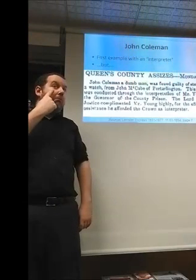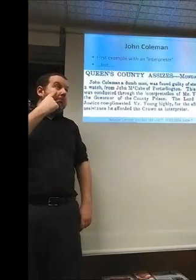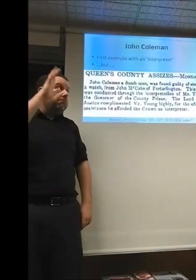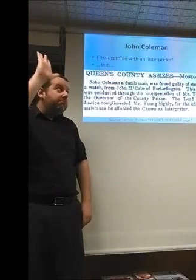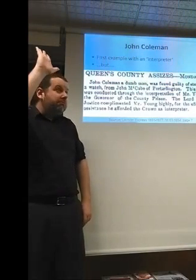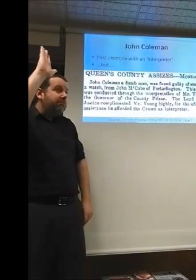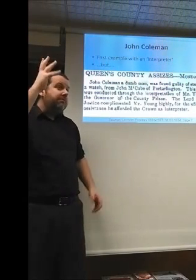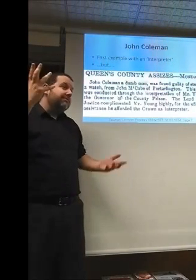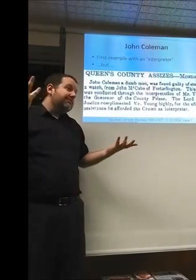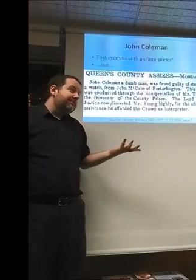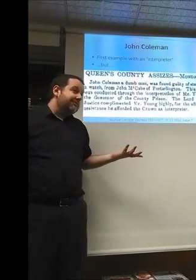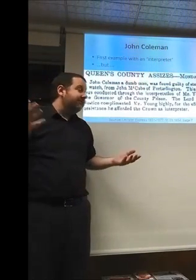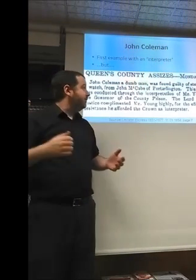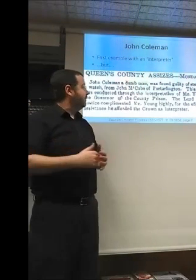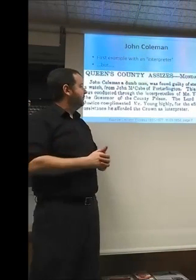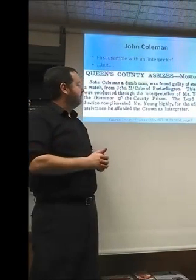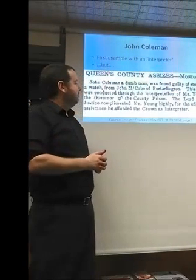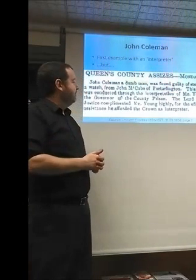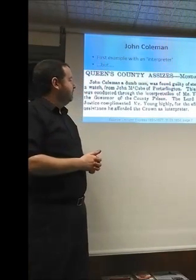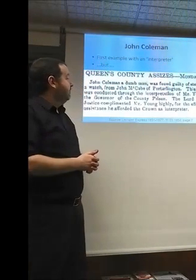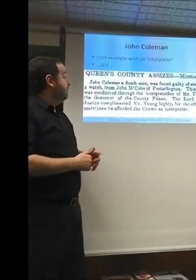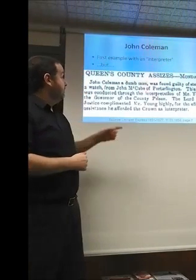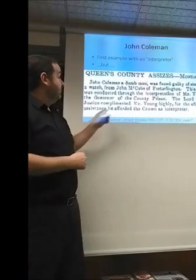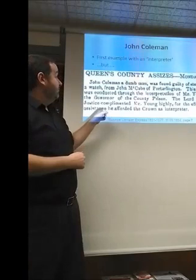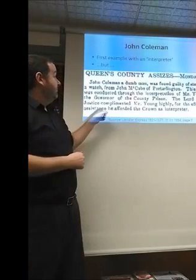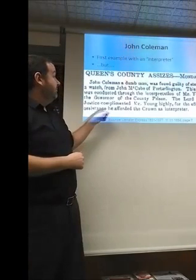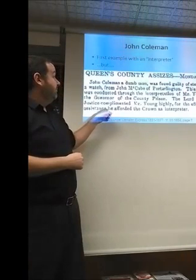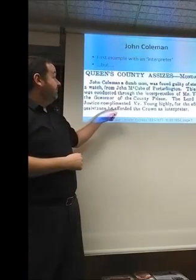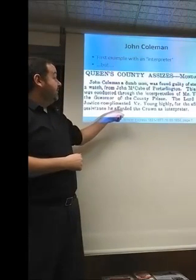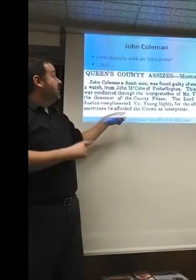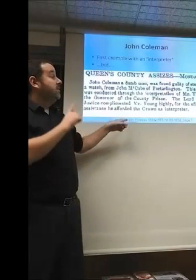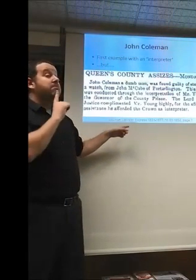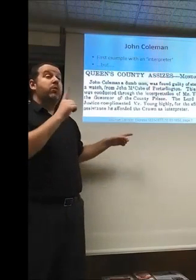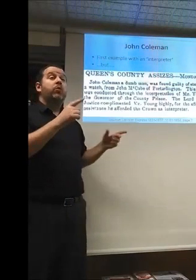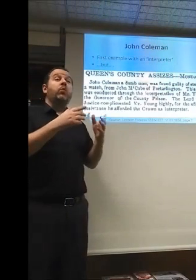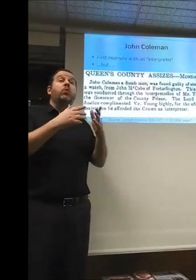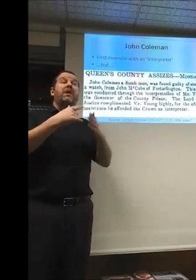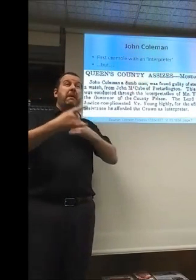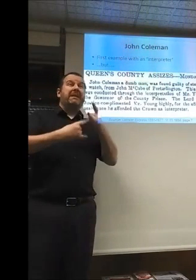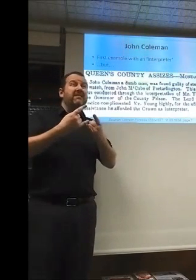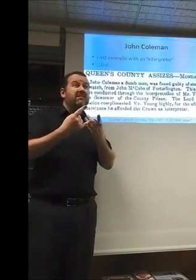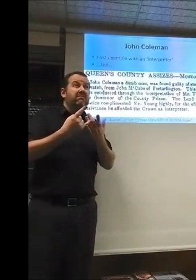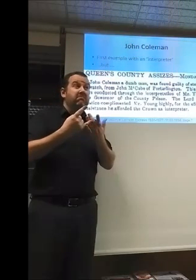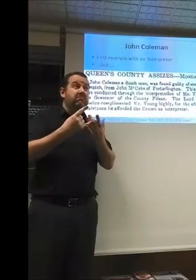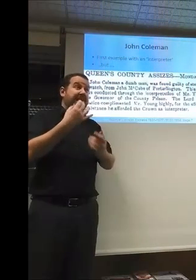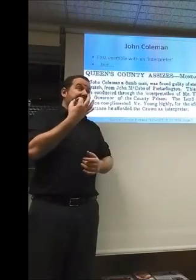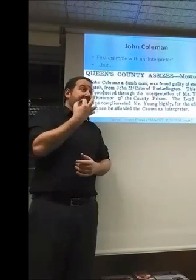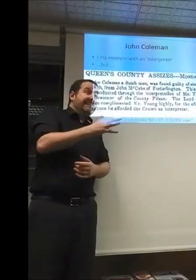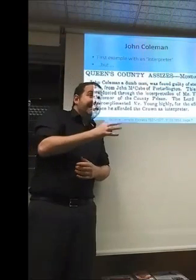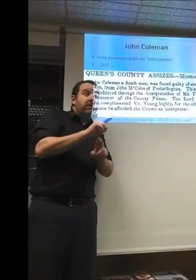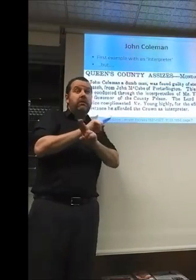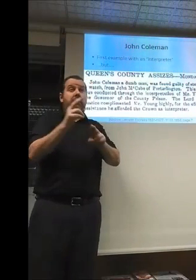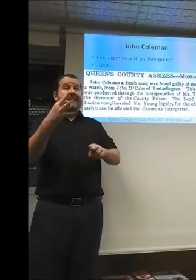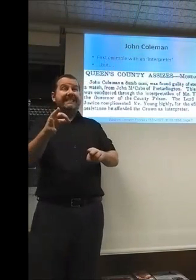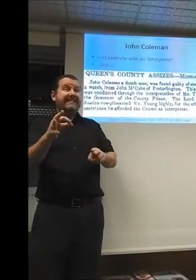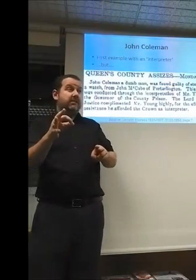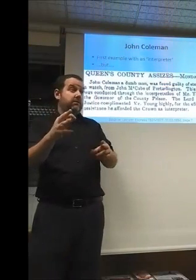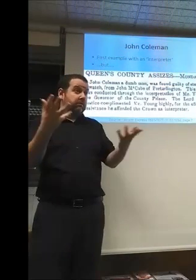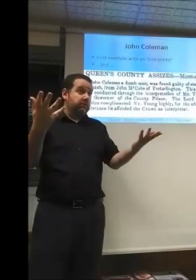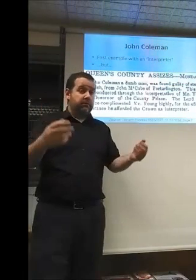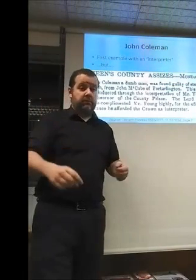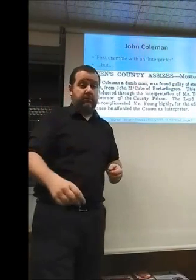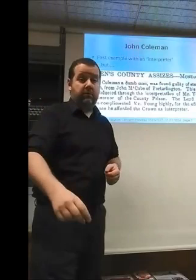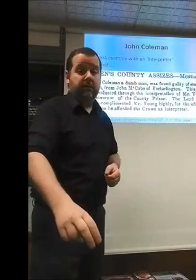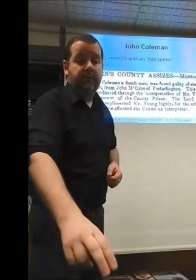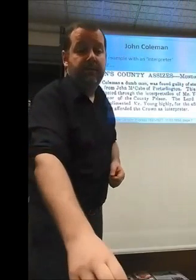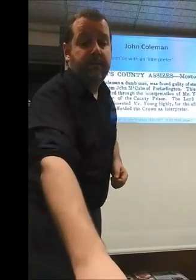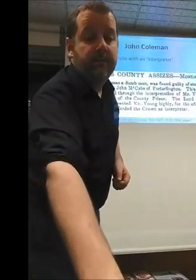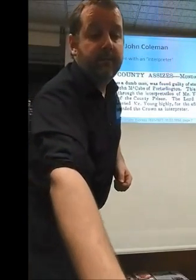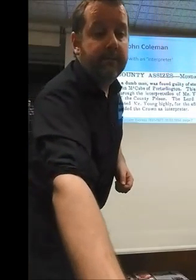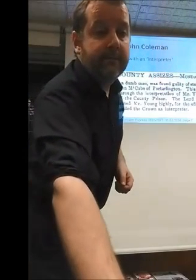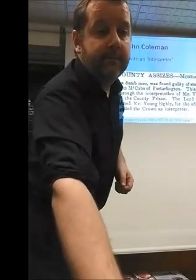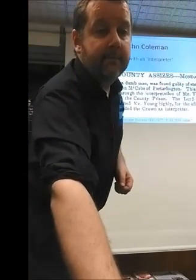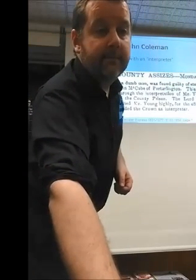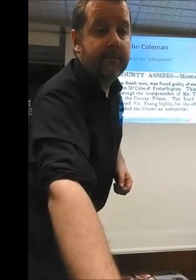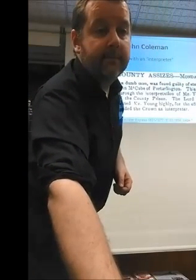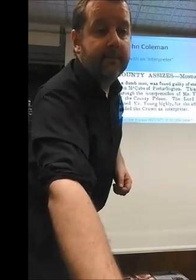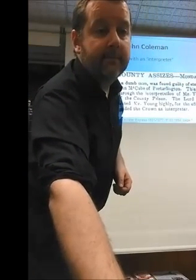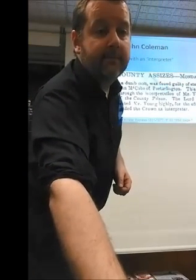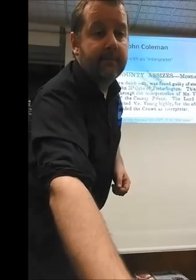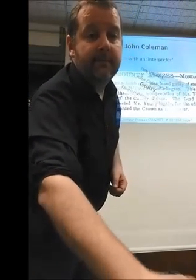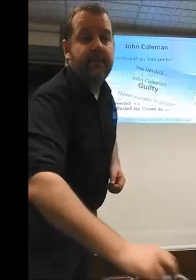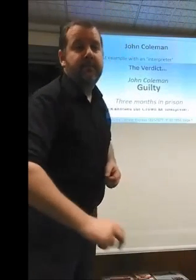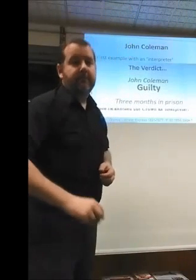And then another time, there was a Deaf person whose boss was called in to interpret.